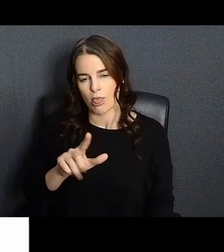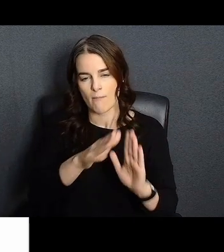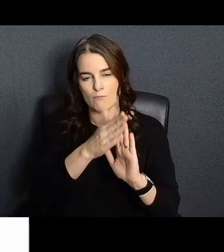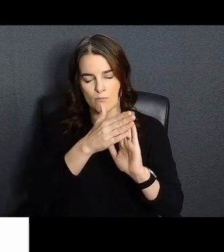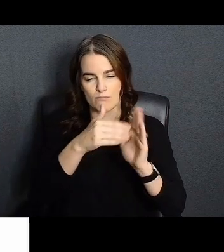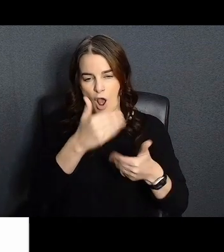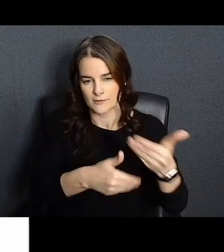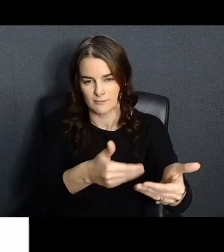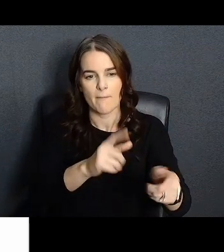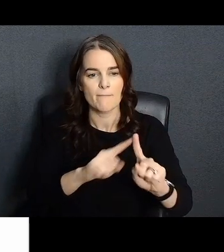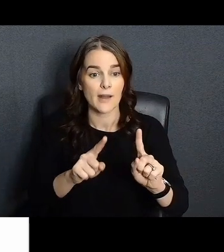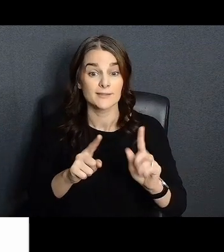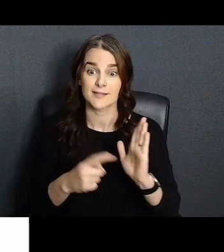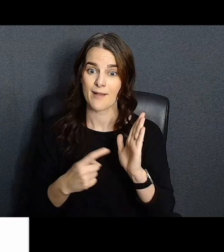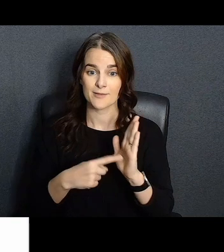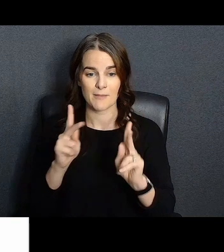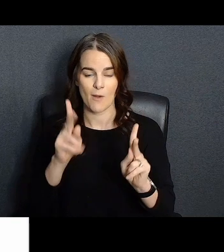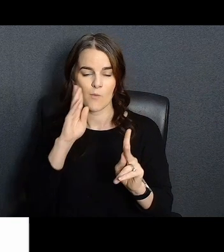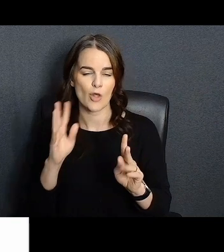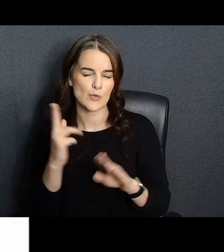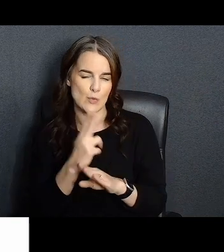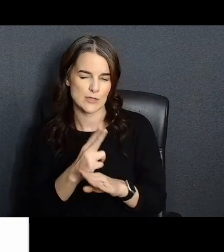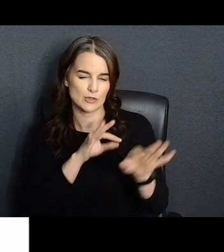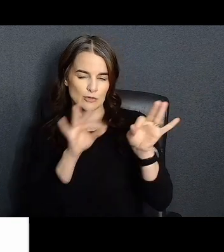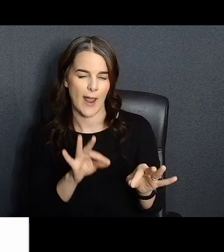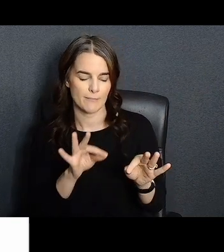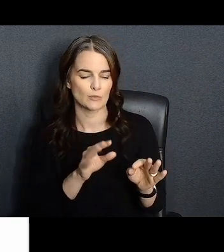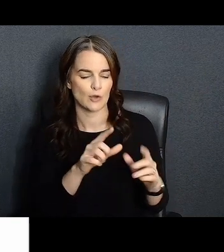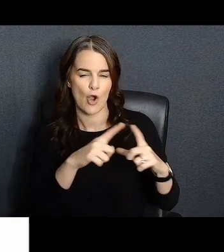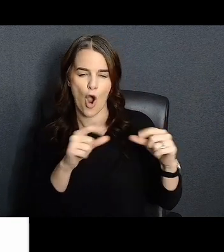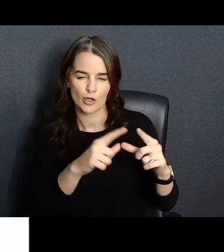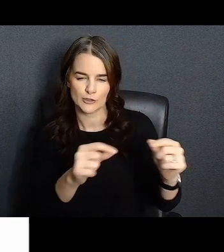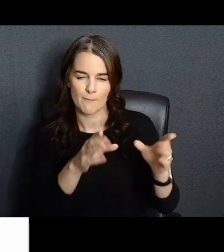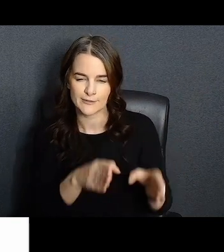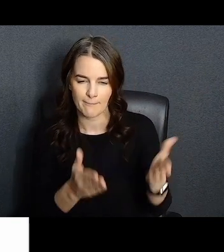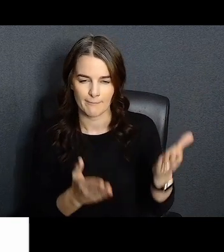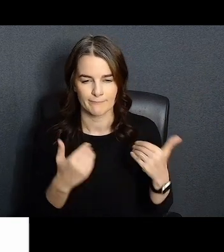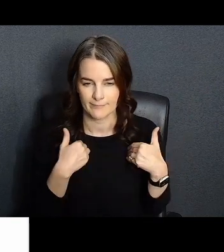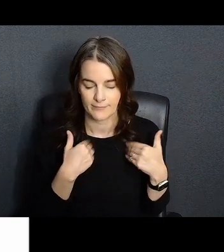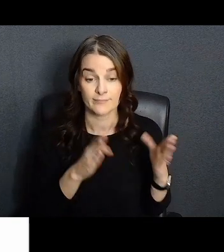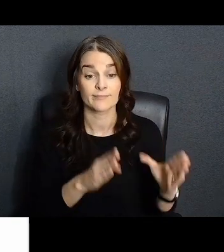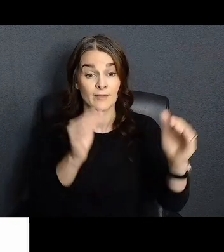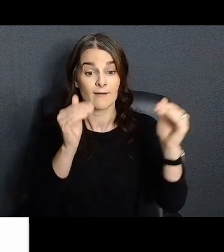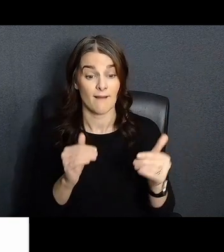to those individual cards that somebody might have. Other devices that kind of come next in that hierarchy